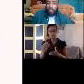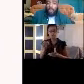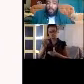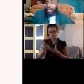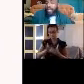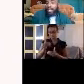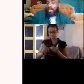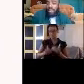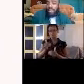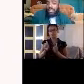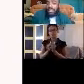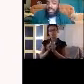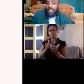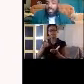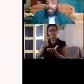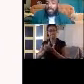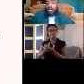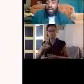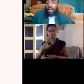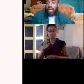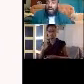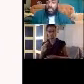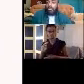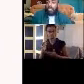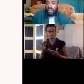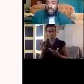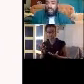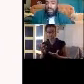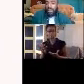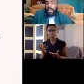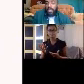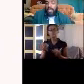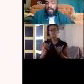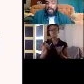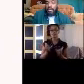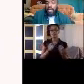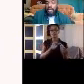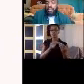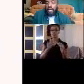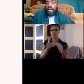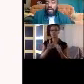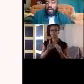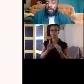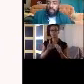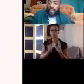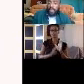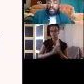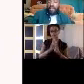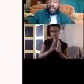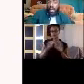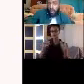what does that look like then to create a community, that is care, that is caring for